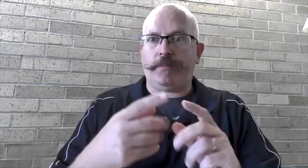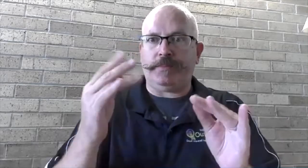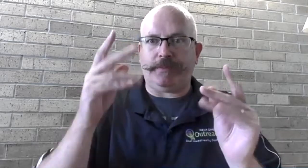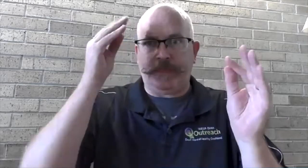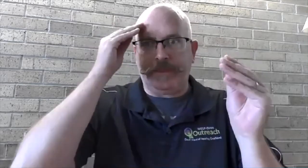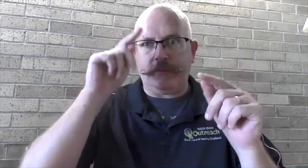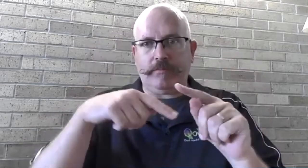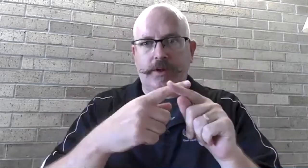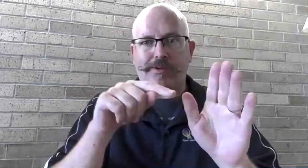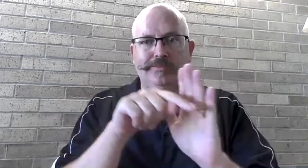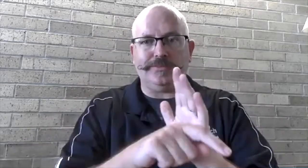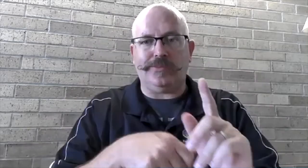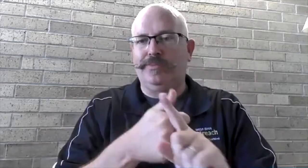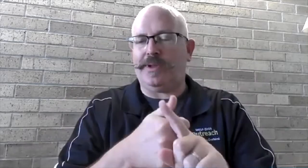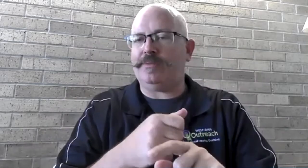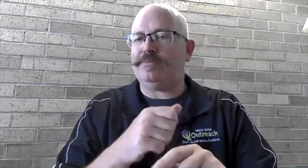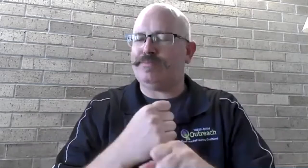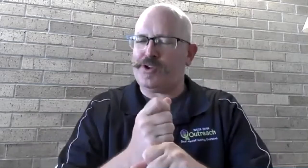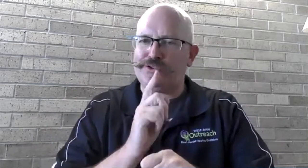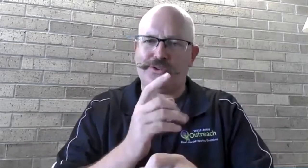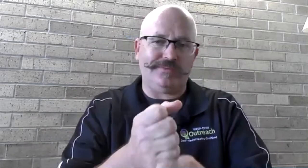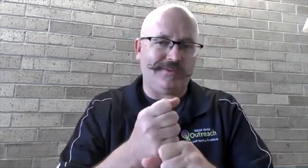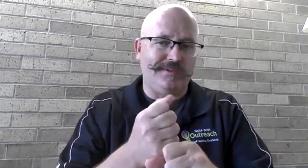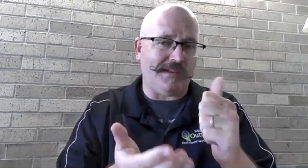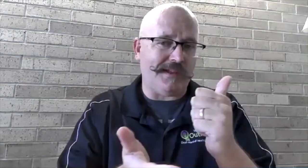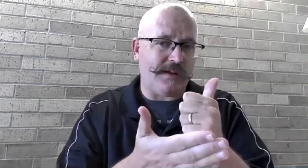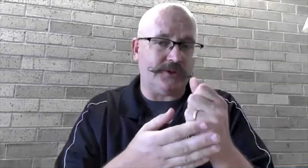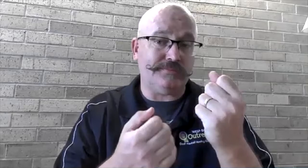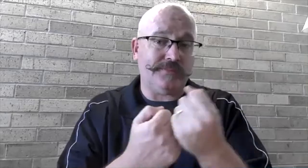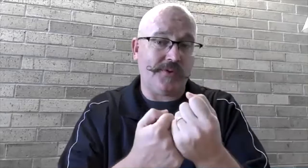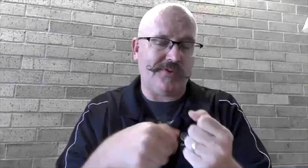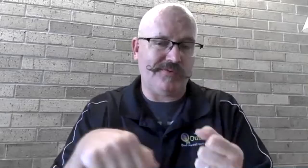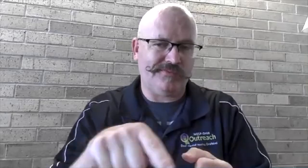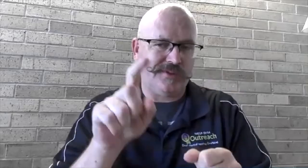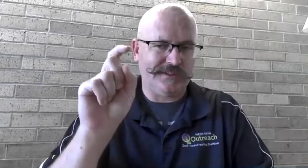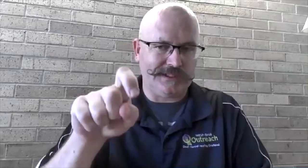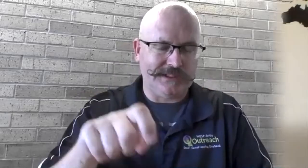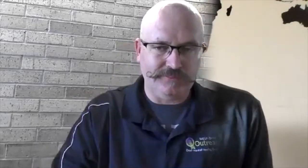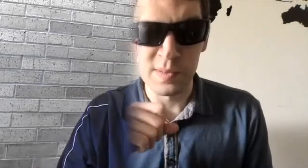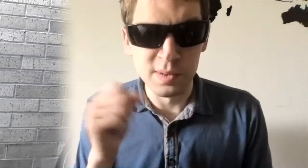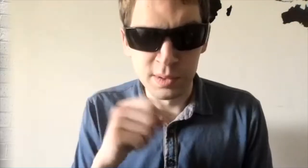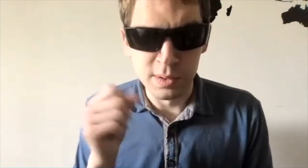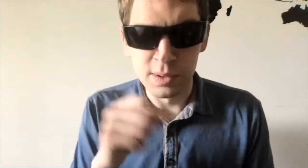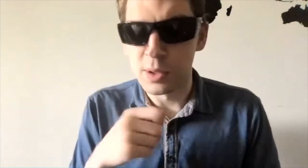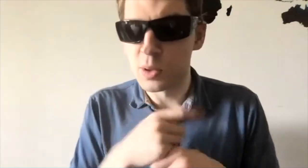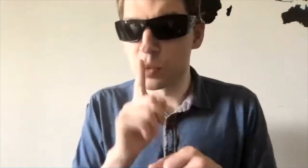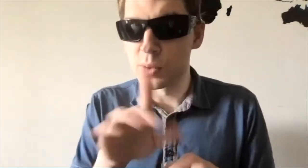Thinking about people wanting to kill themselves and how can we support them and guide them in a better way.